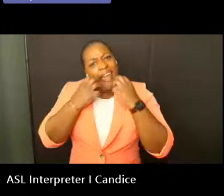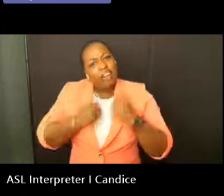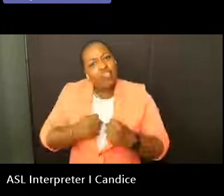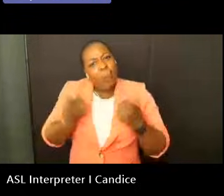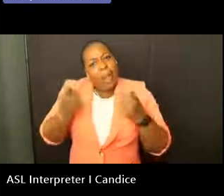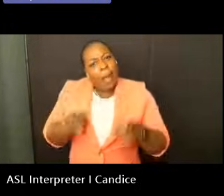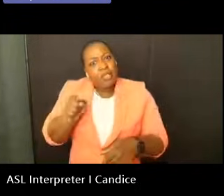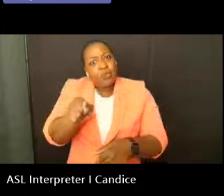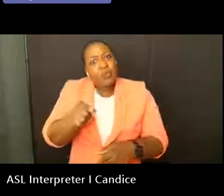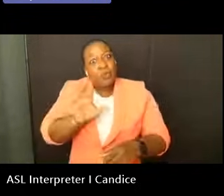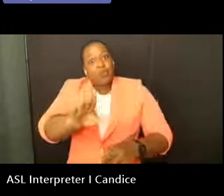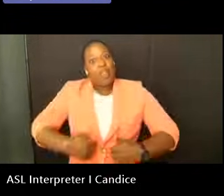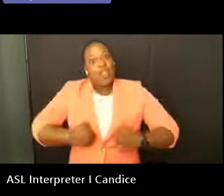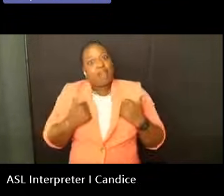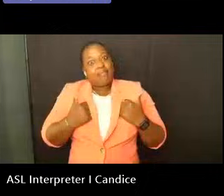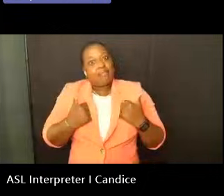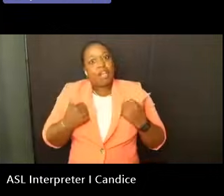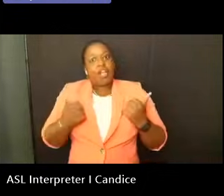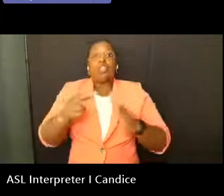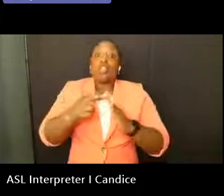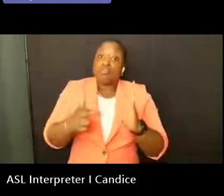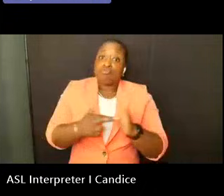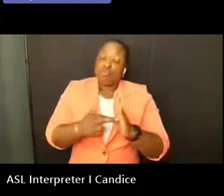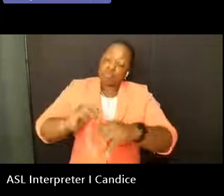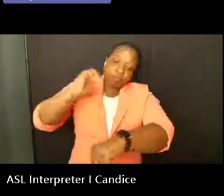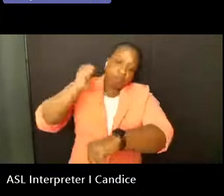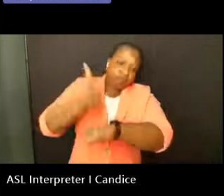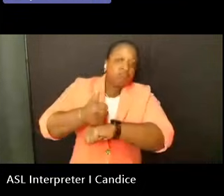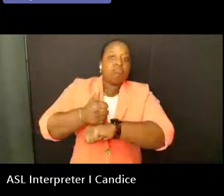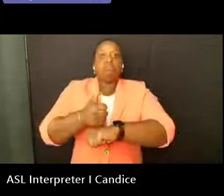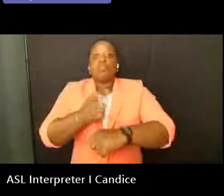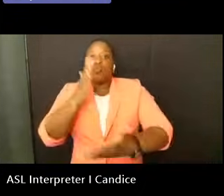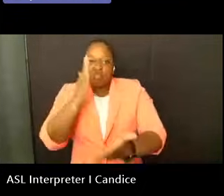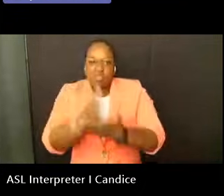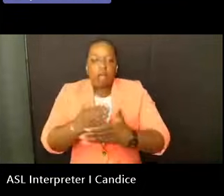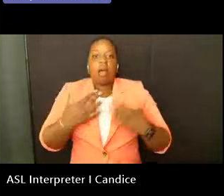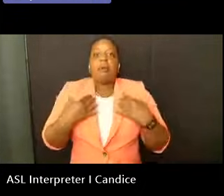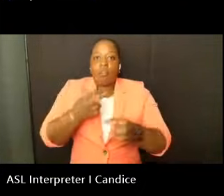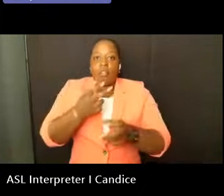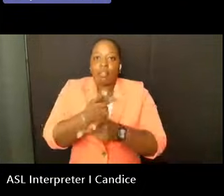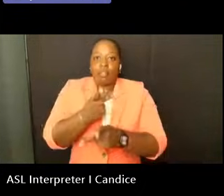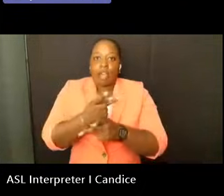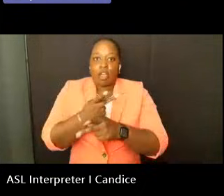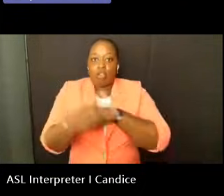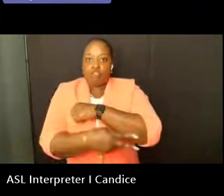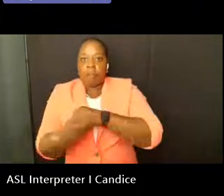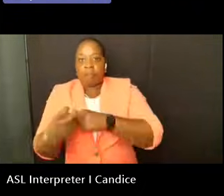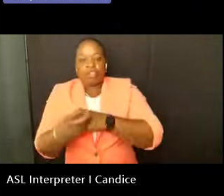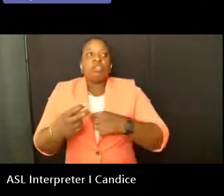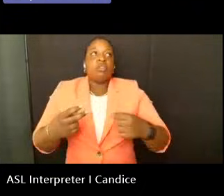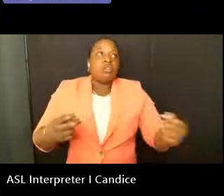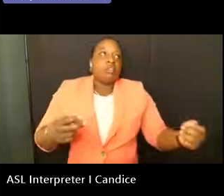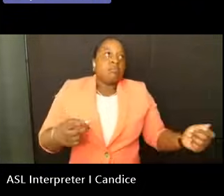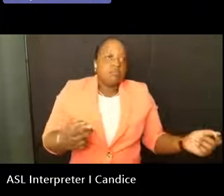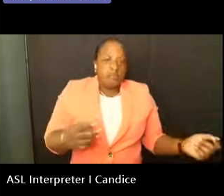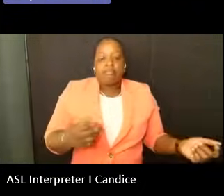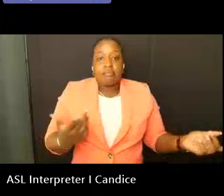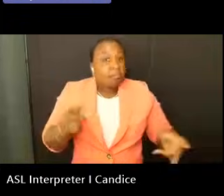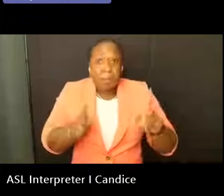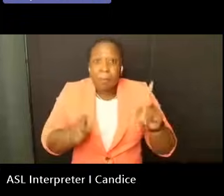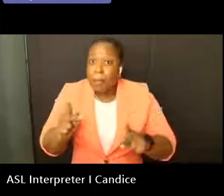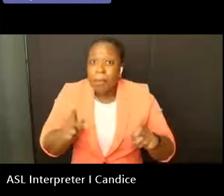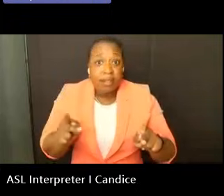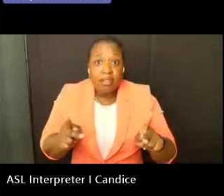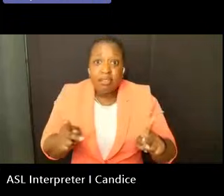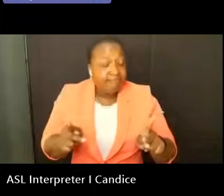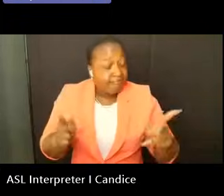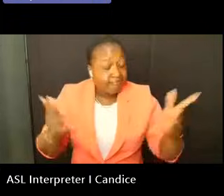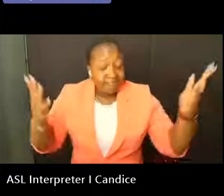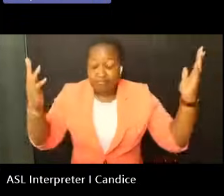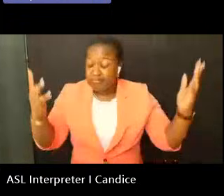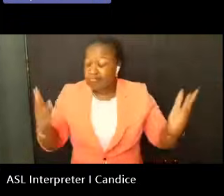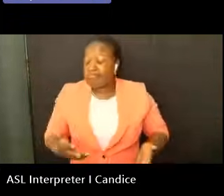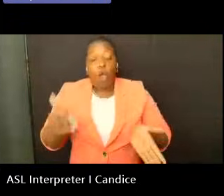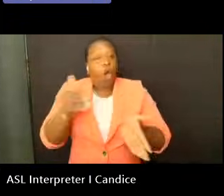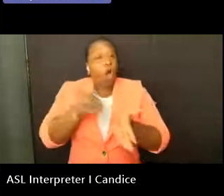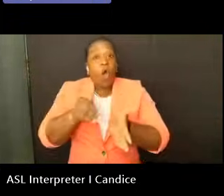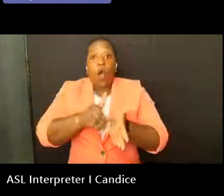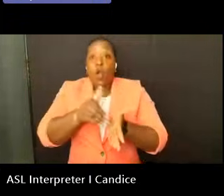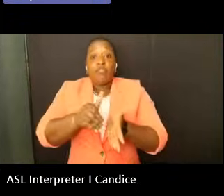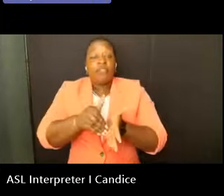There's rules in place to stop healthcare corruption, but people are often wrongly